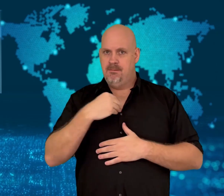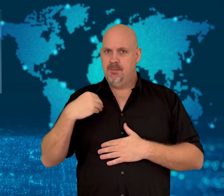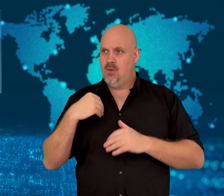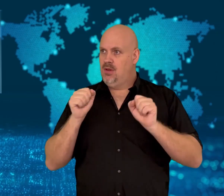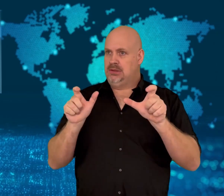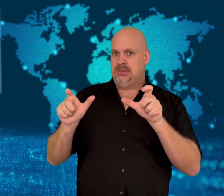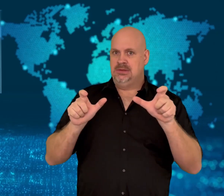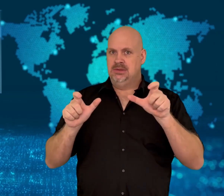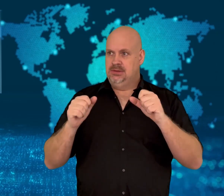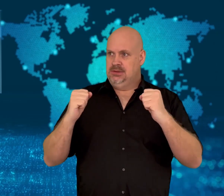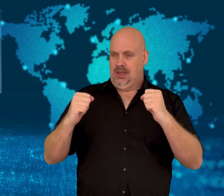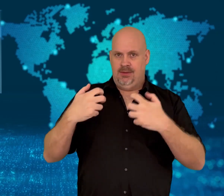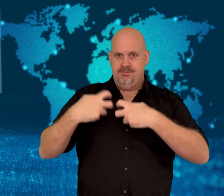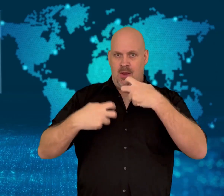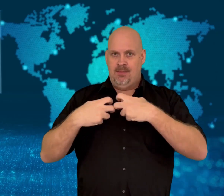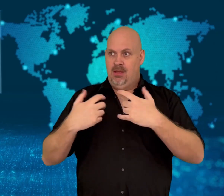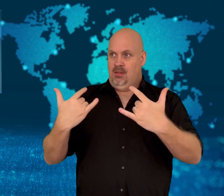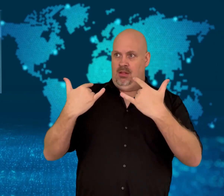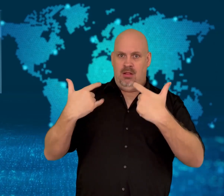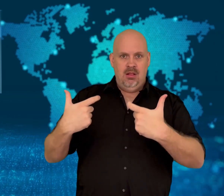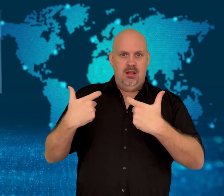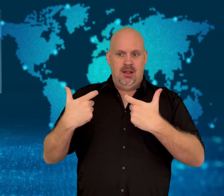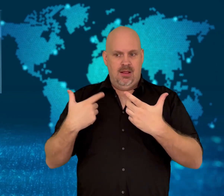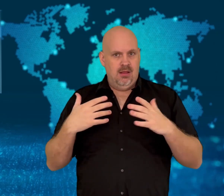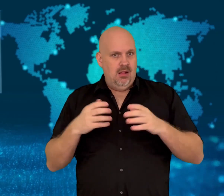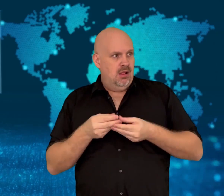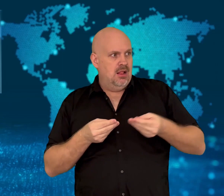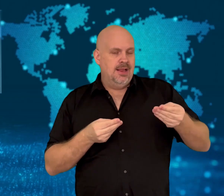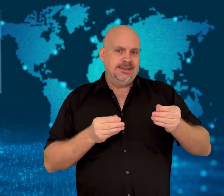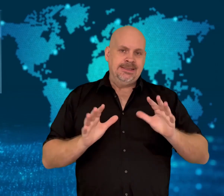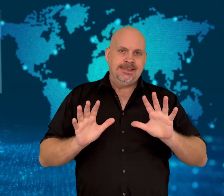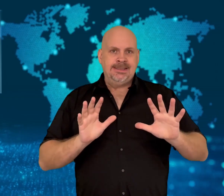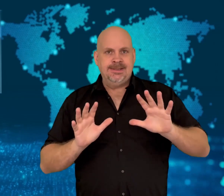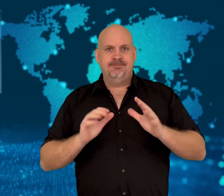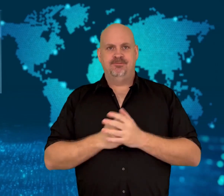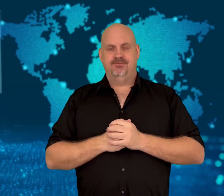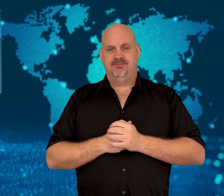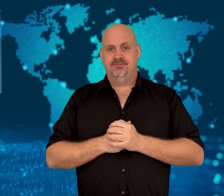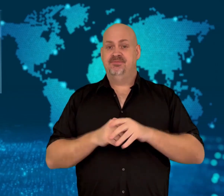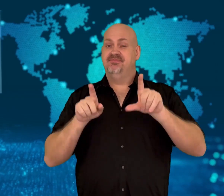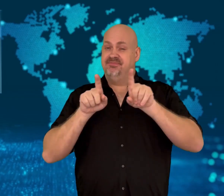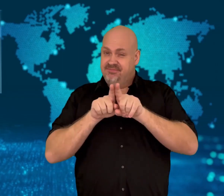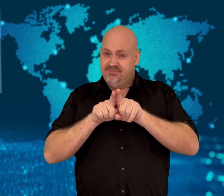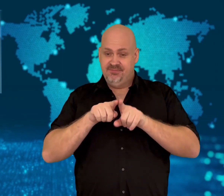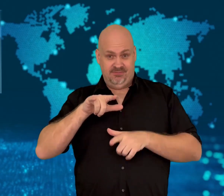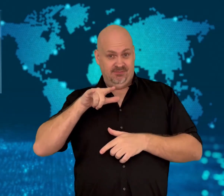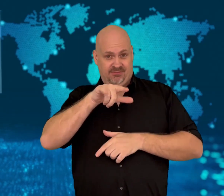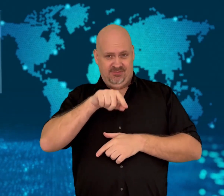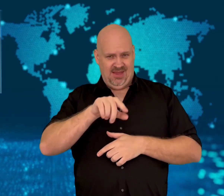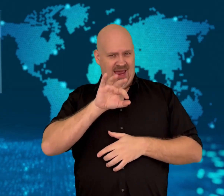and possibly be a threat to his own country.